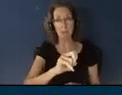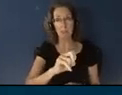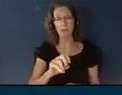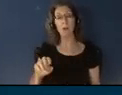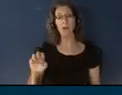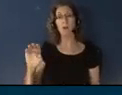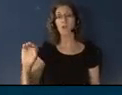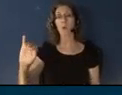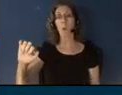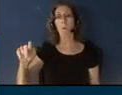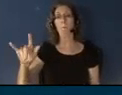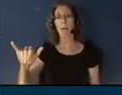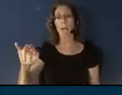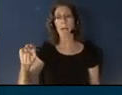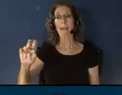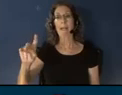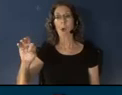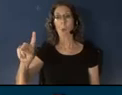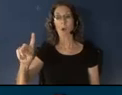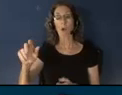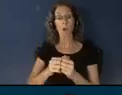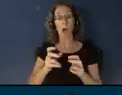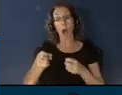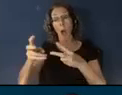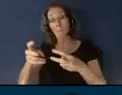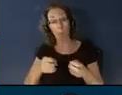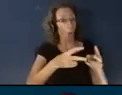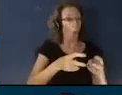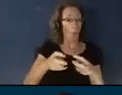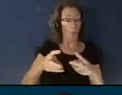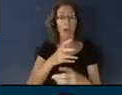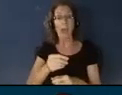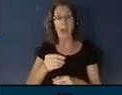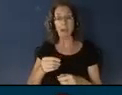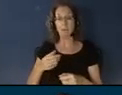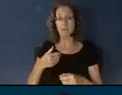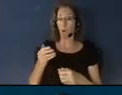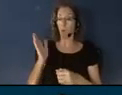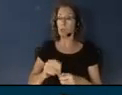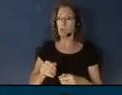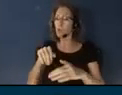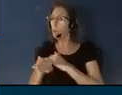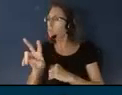place for presenters to upload and a space for presenters to access so it's a two-way thing think